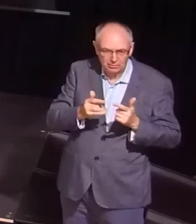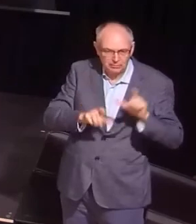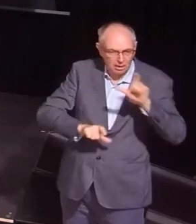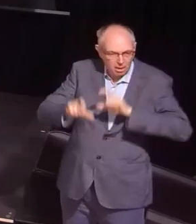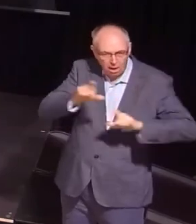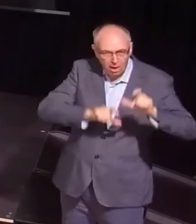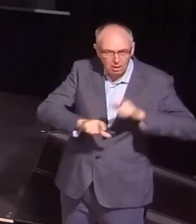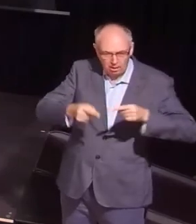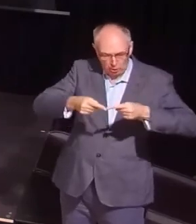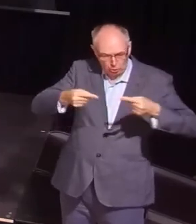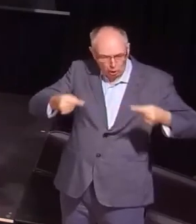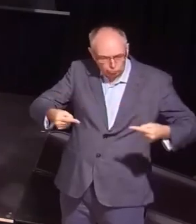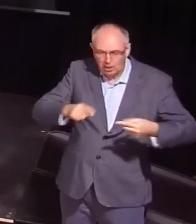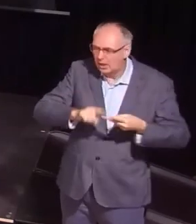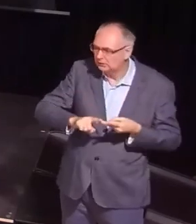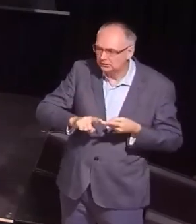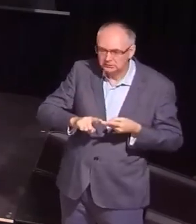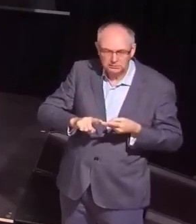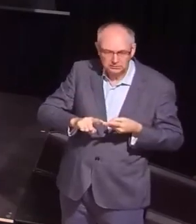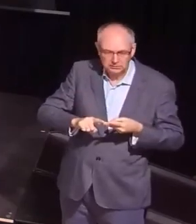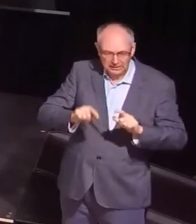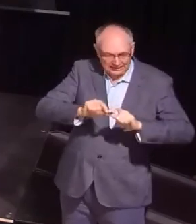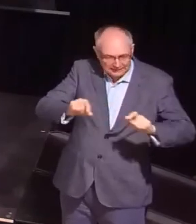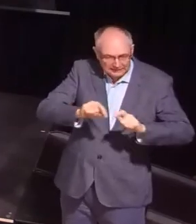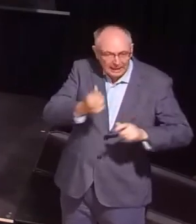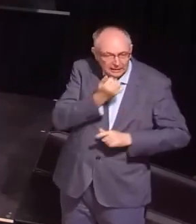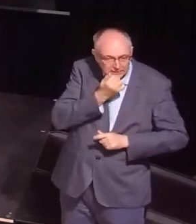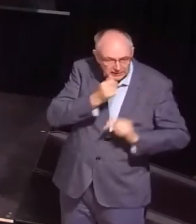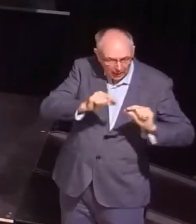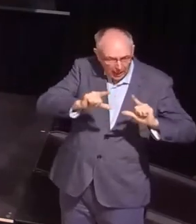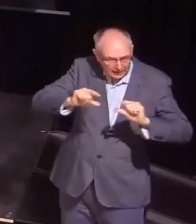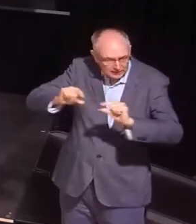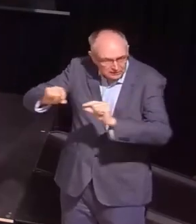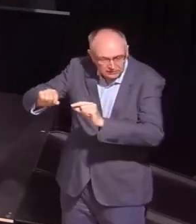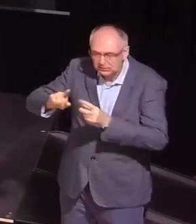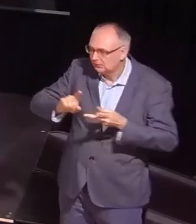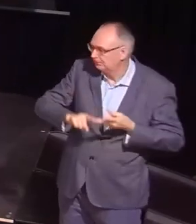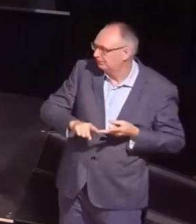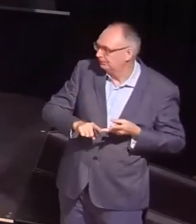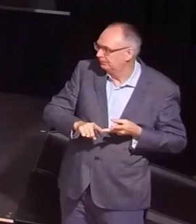text size and the like. Tools for documenting accessibility,